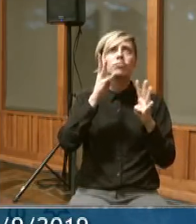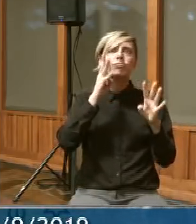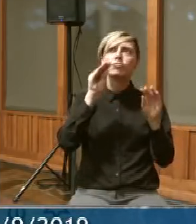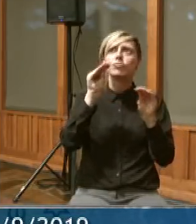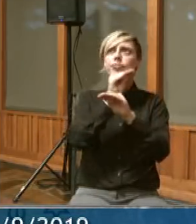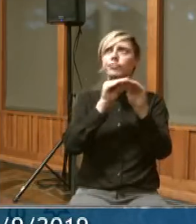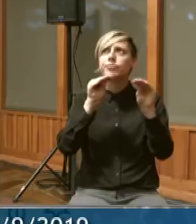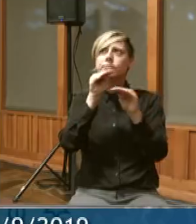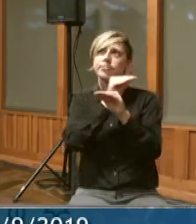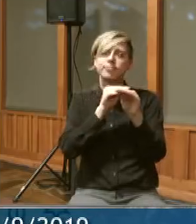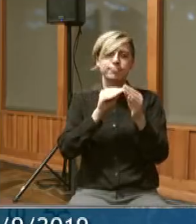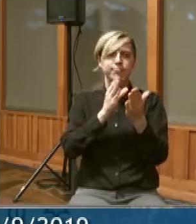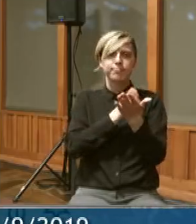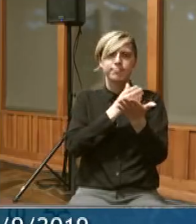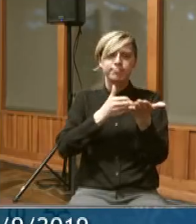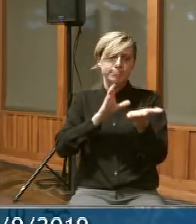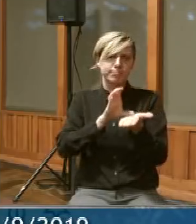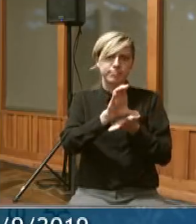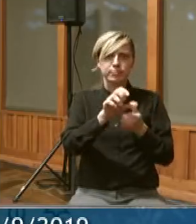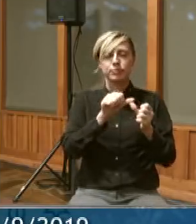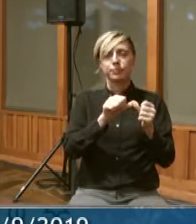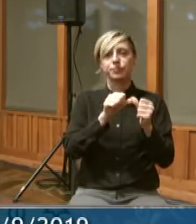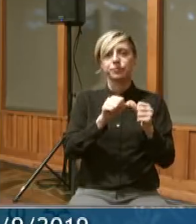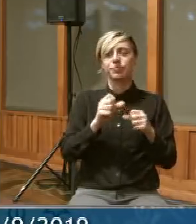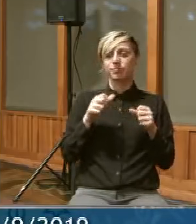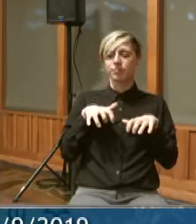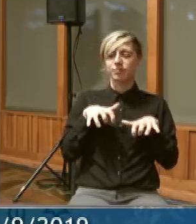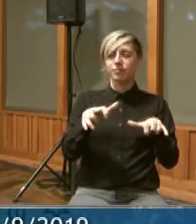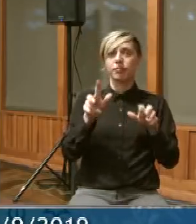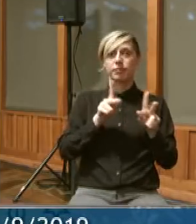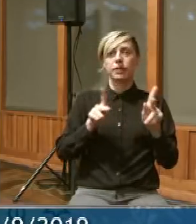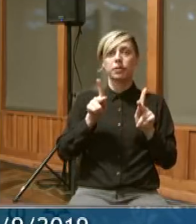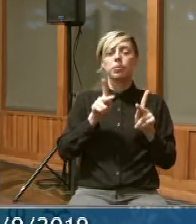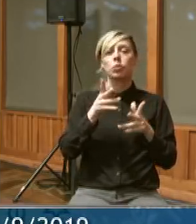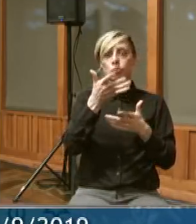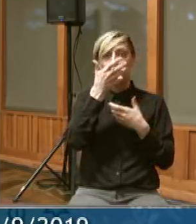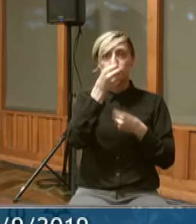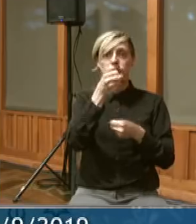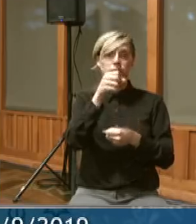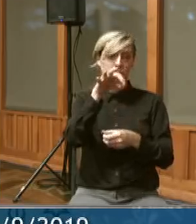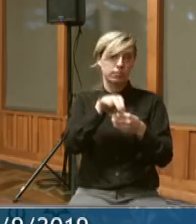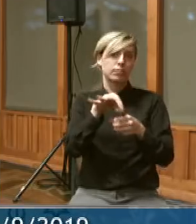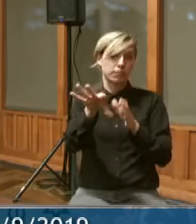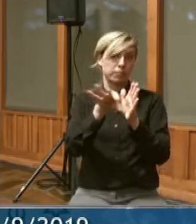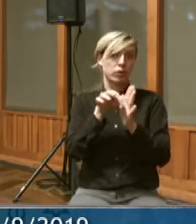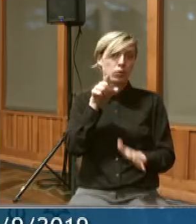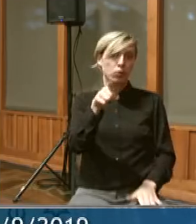AND VOTE ACCORDINGLY. I KNOW WE CAN FIND CREATIVE SOLUTIONS ABOUT THESE CHALLENGES.